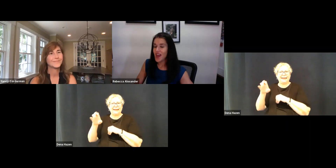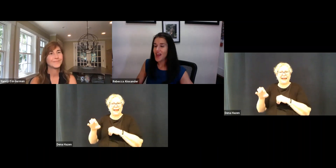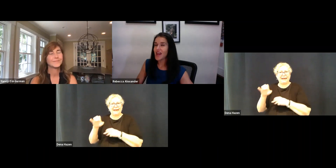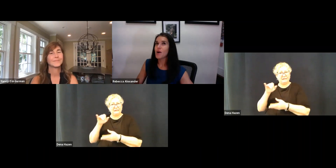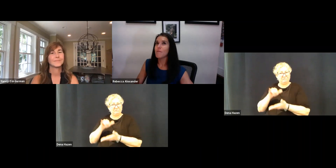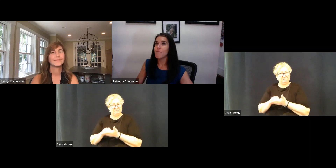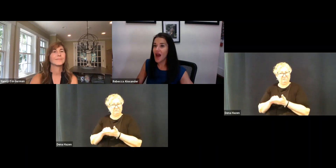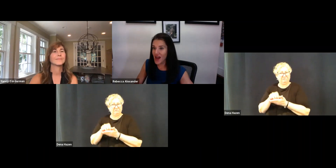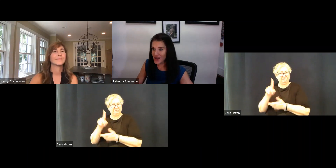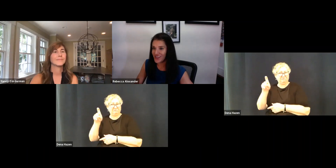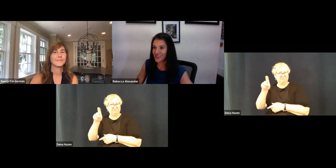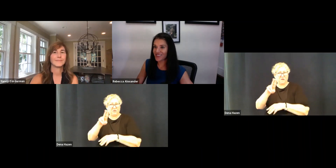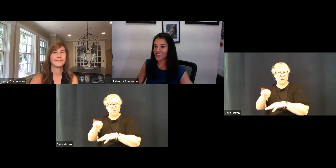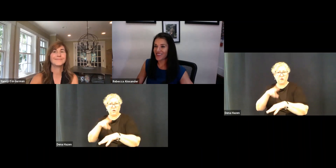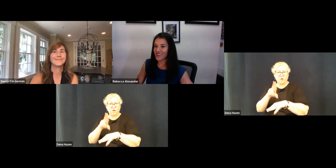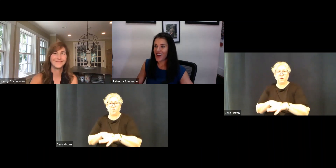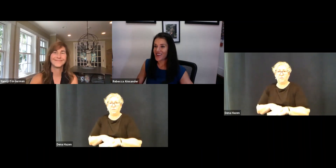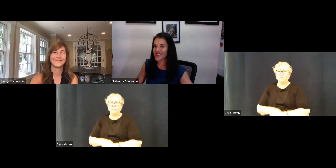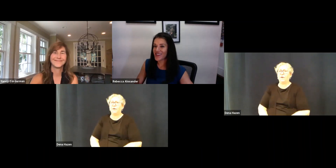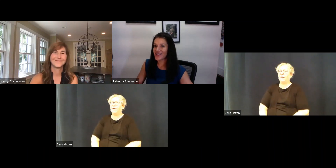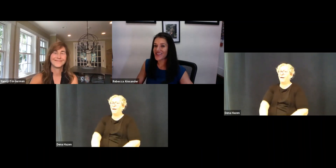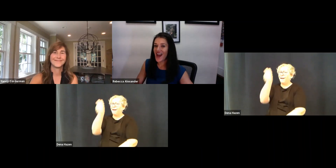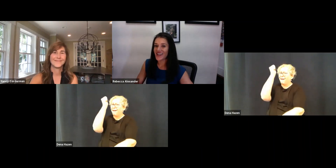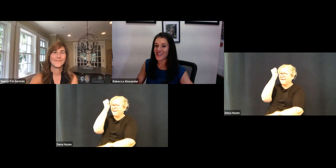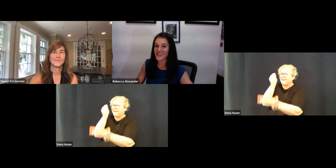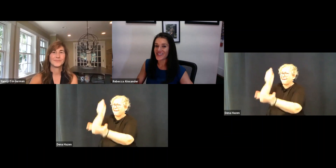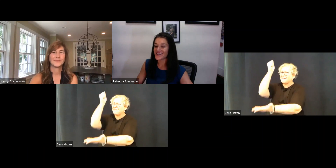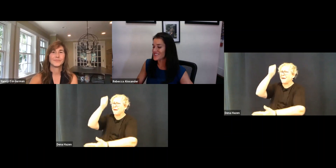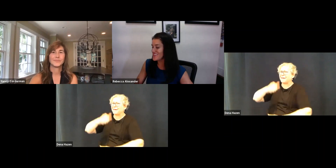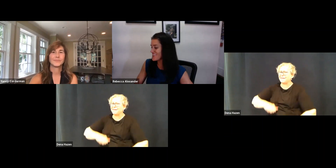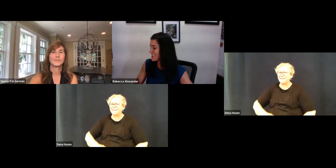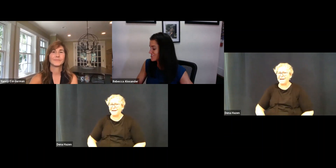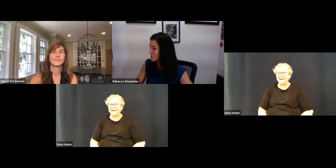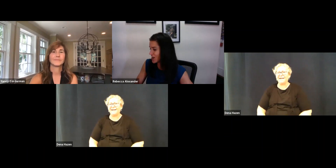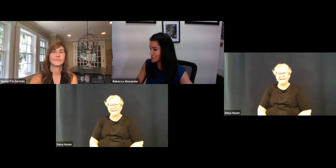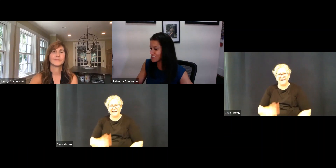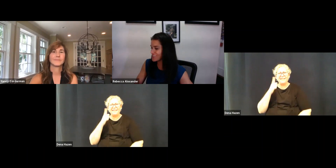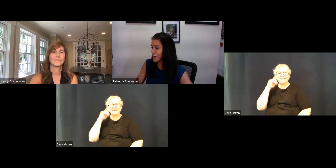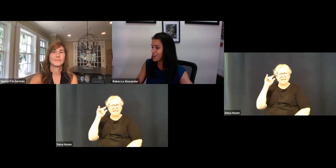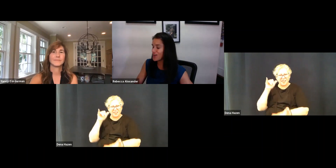Amen! I think that is just like--